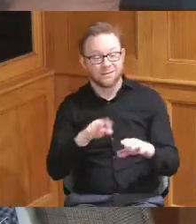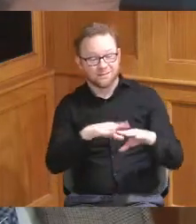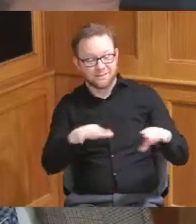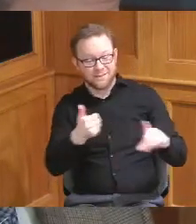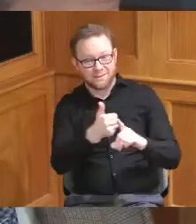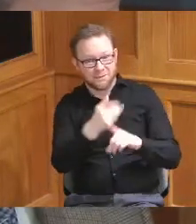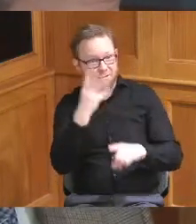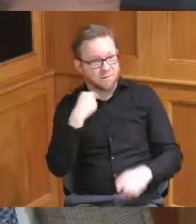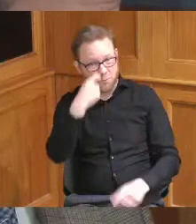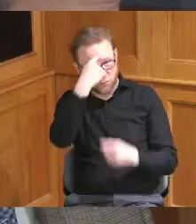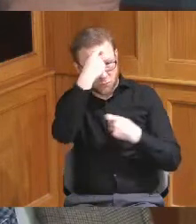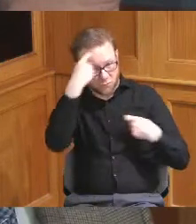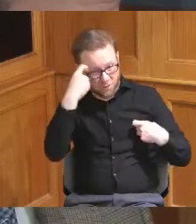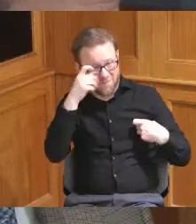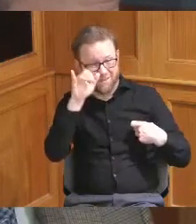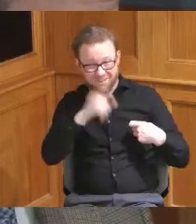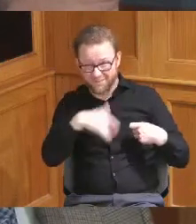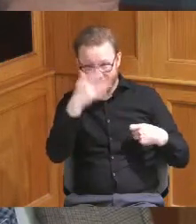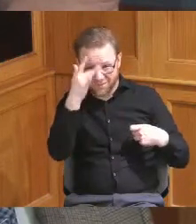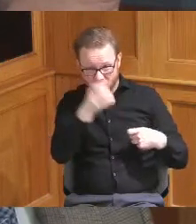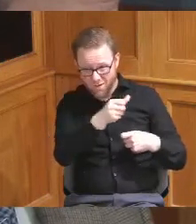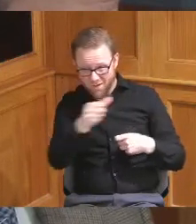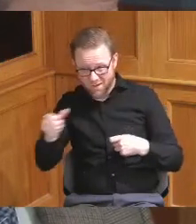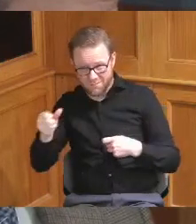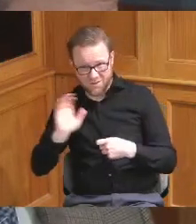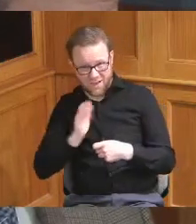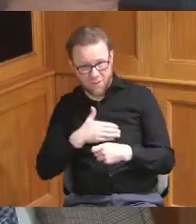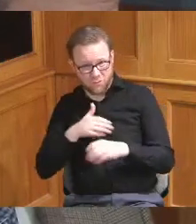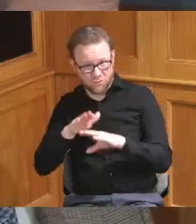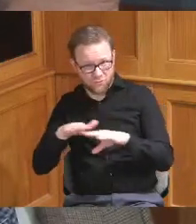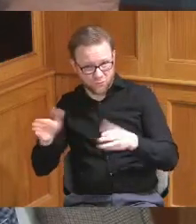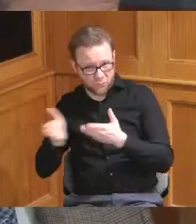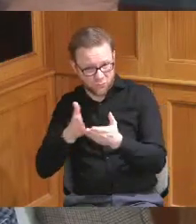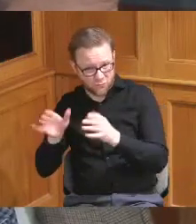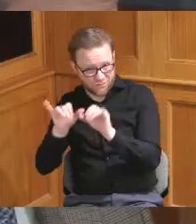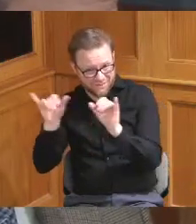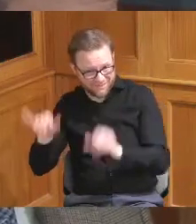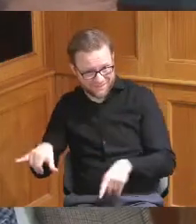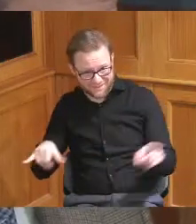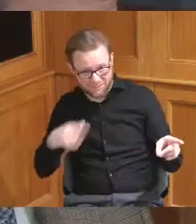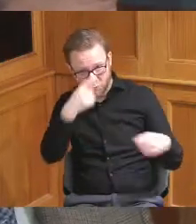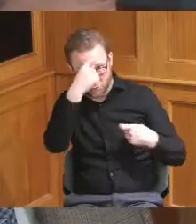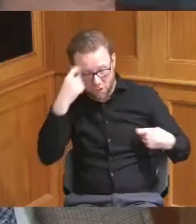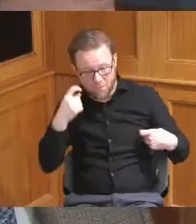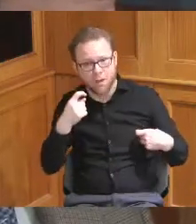is because they've suffered some kind of trauma and so I think it will be great for them and also